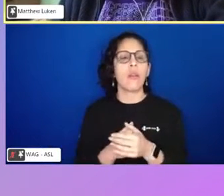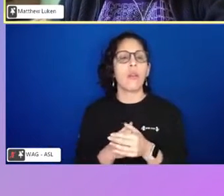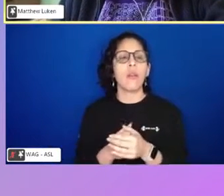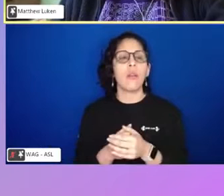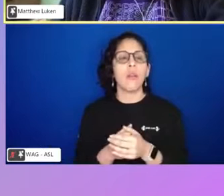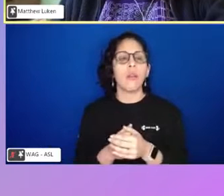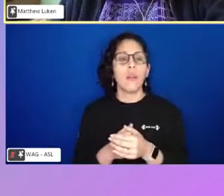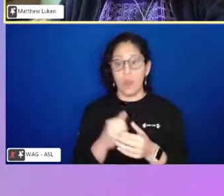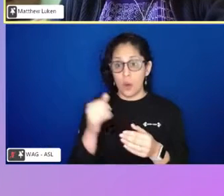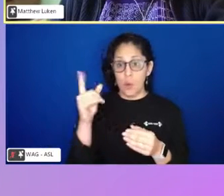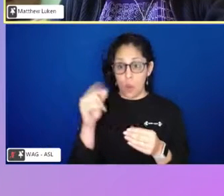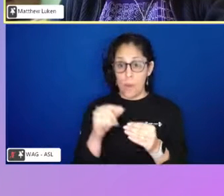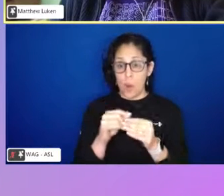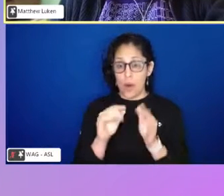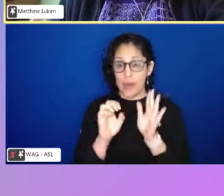version, the horizontal blade. But they make it more